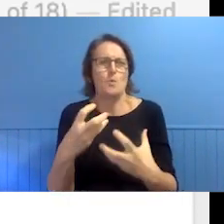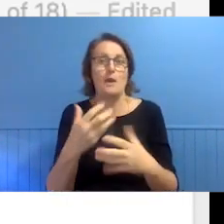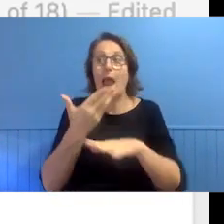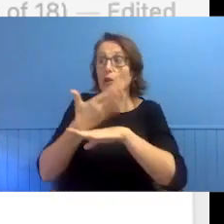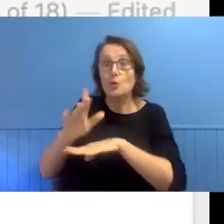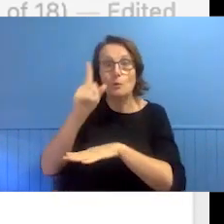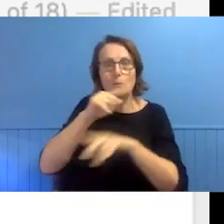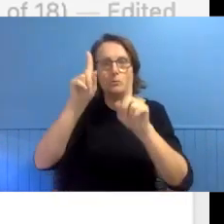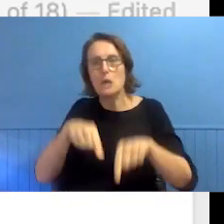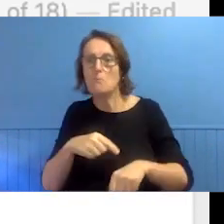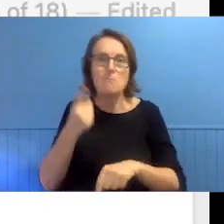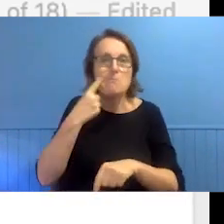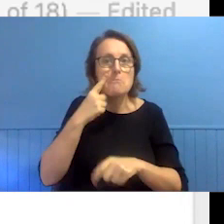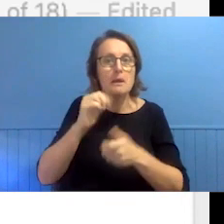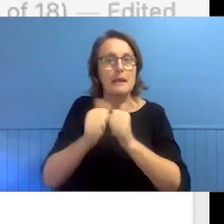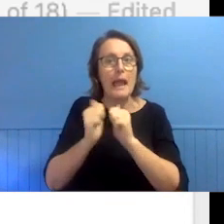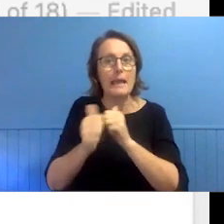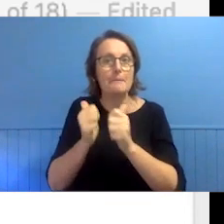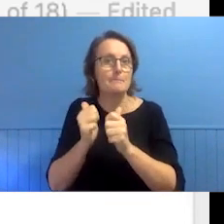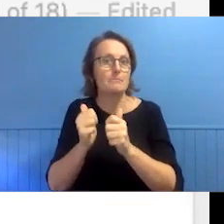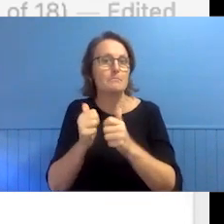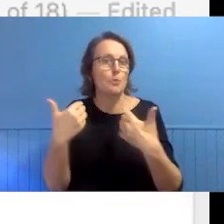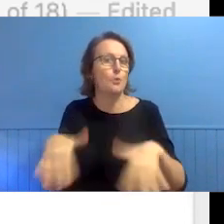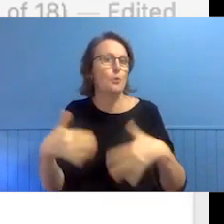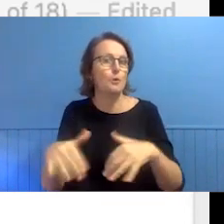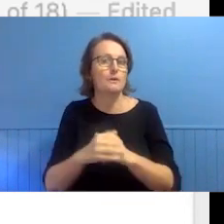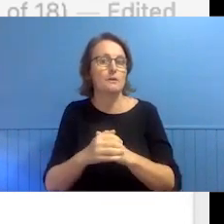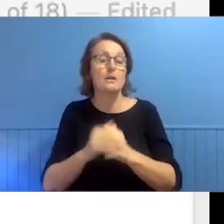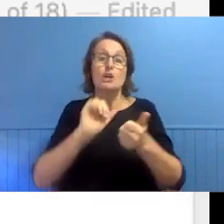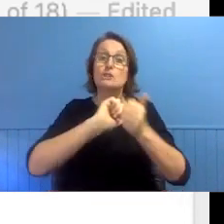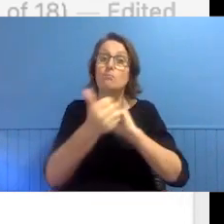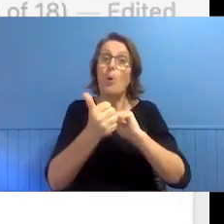to play games. Sports have lost out during this time for often reasons.